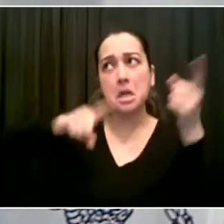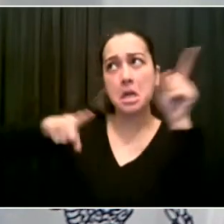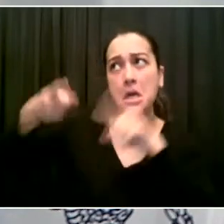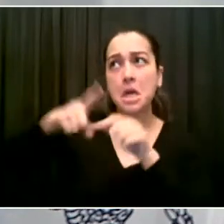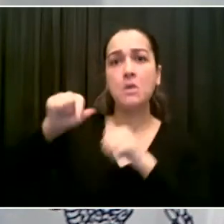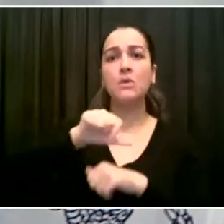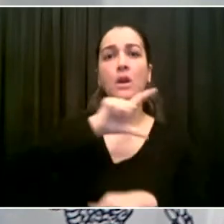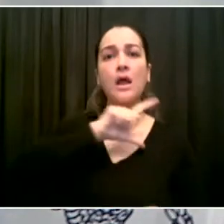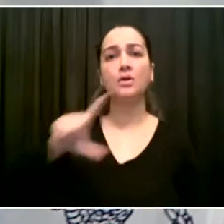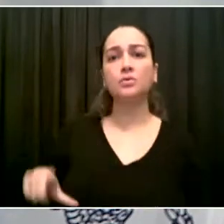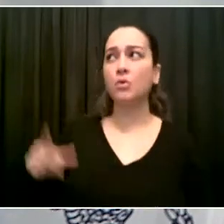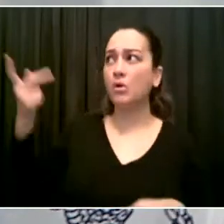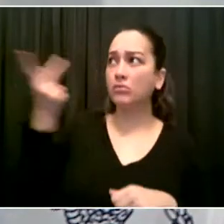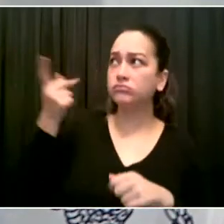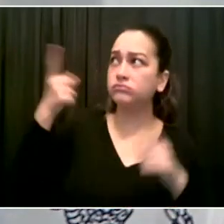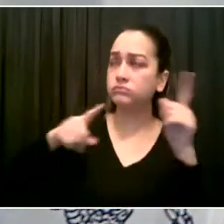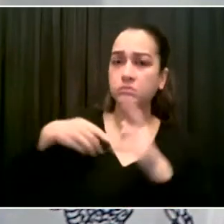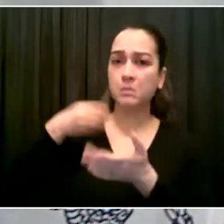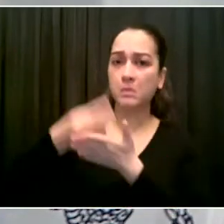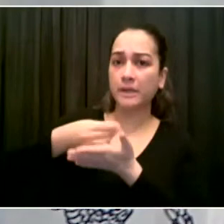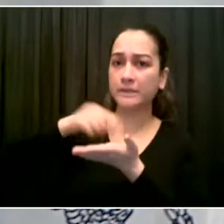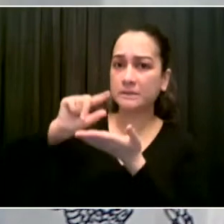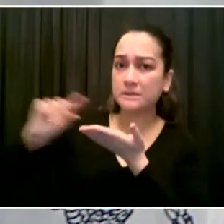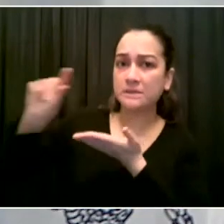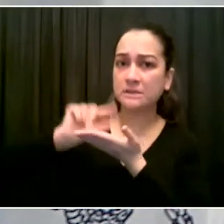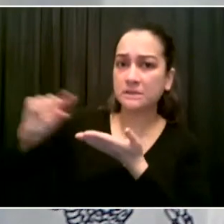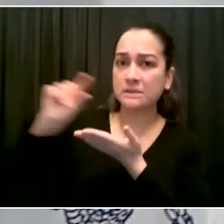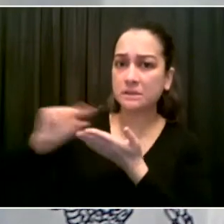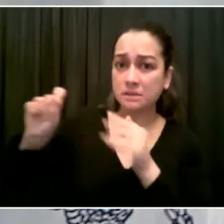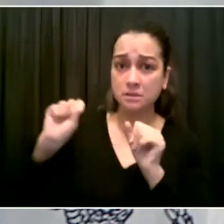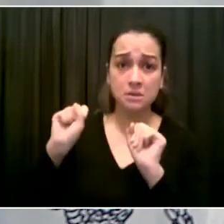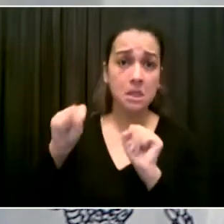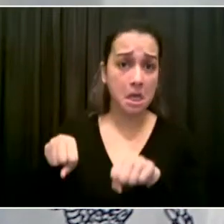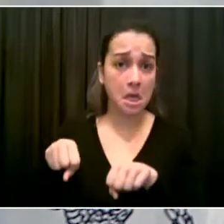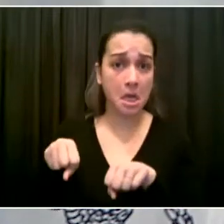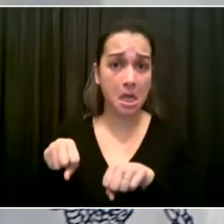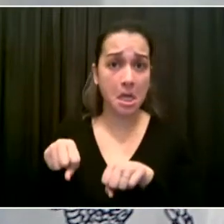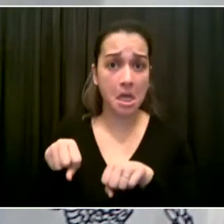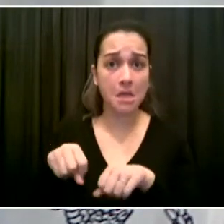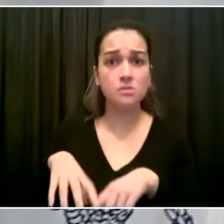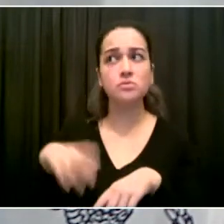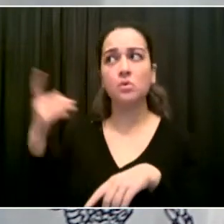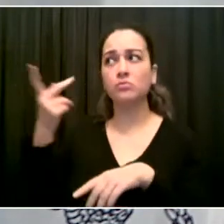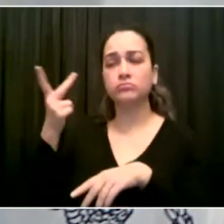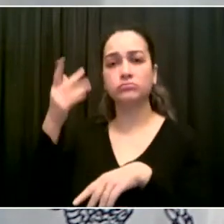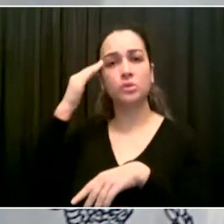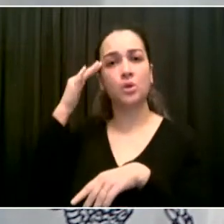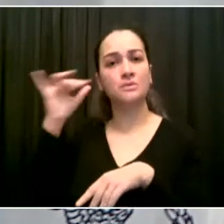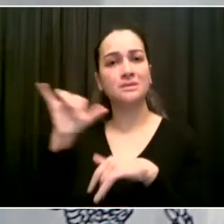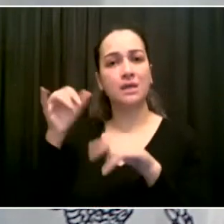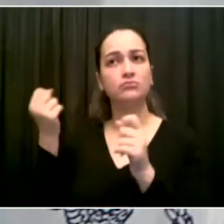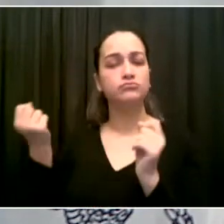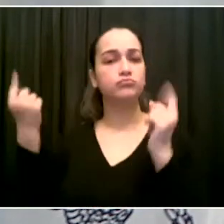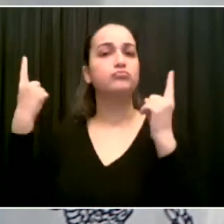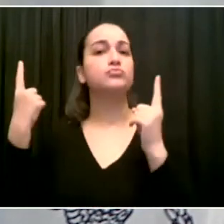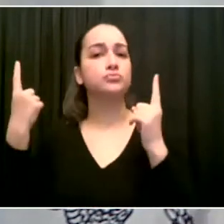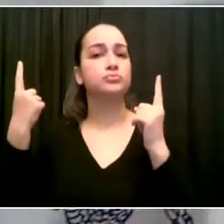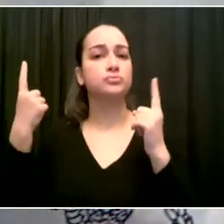THAT THEY HAVEE A WAY OF DOING A LONG-TERM PAYMENT PLAN SO THEY CAN PAY BACK RENT OVER TIME AND NEVEER HHE AVTO WORRY ABOUT LOSING